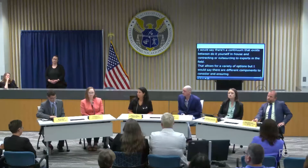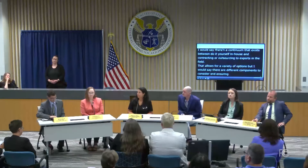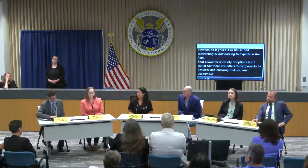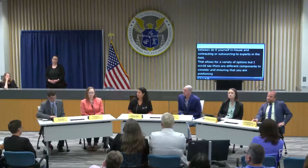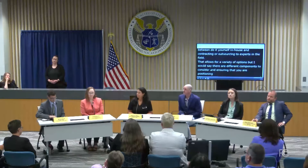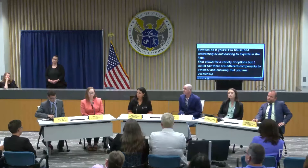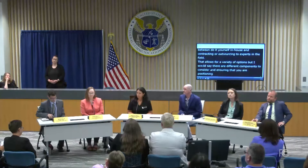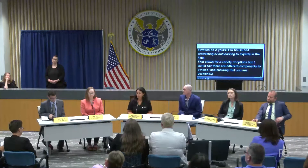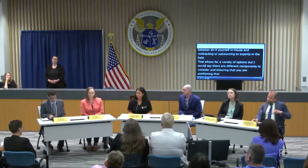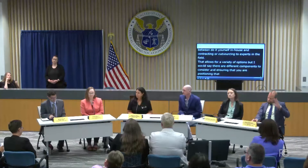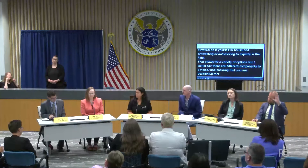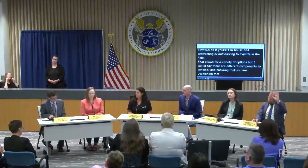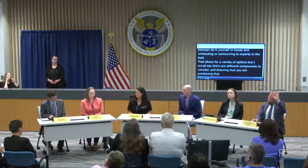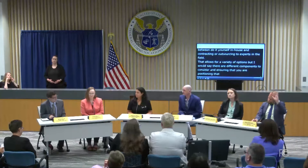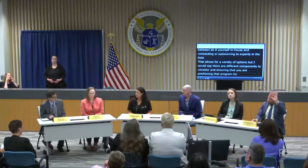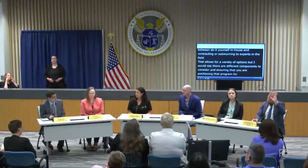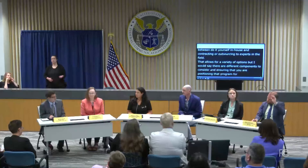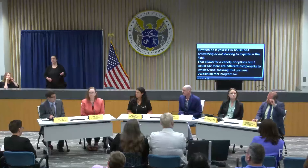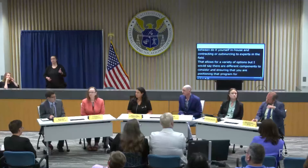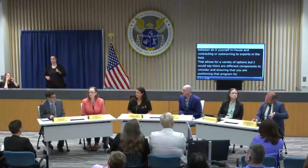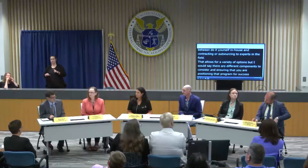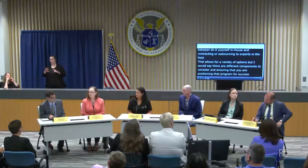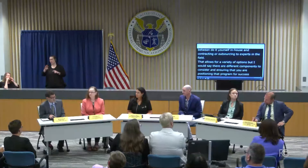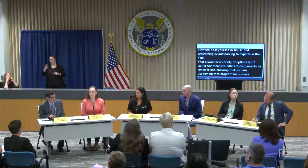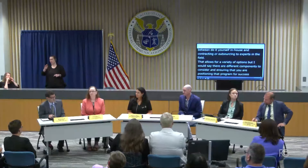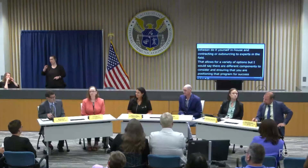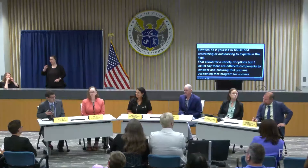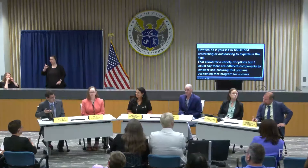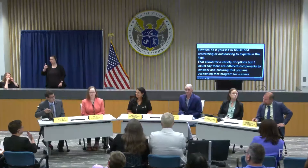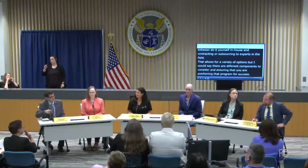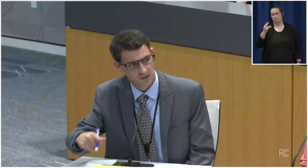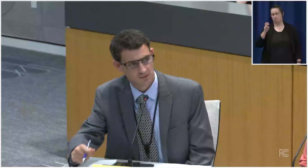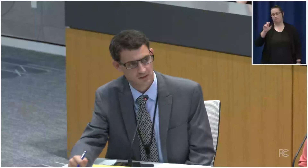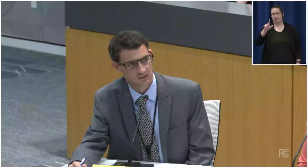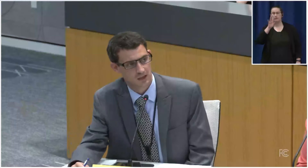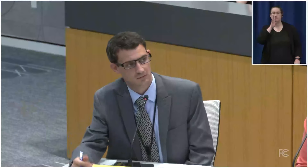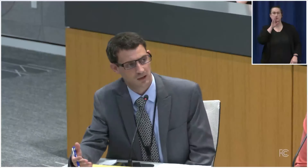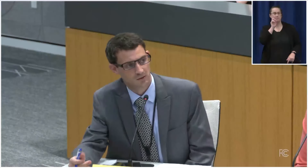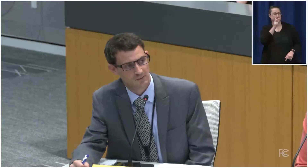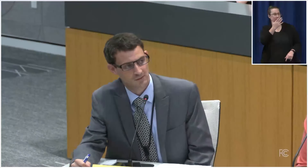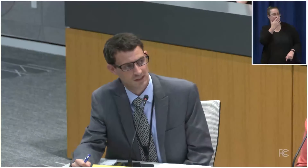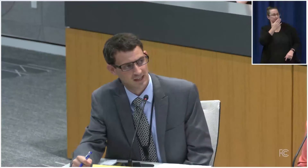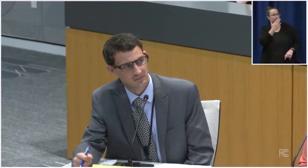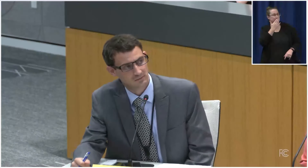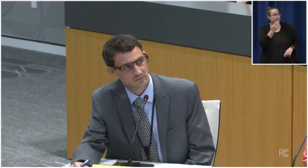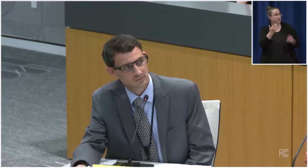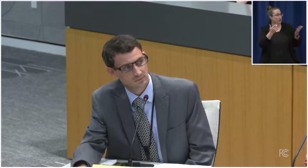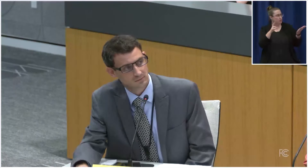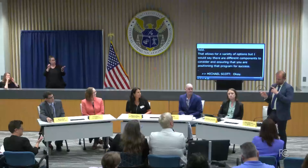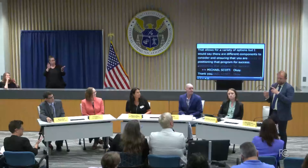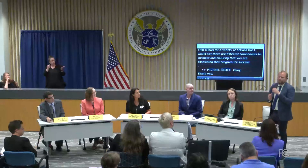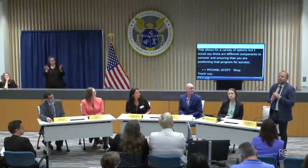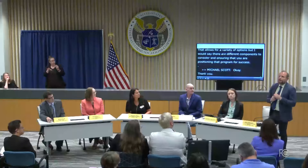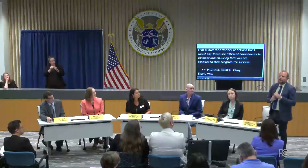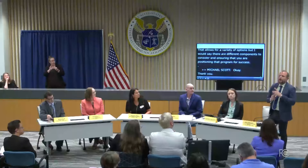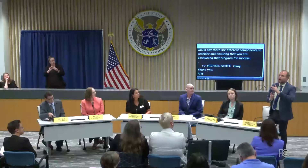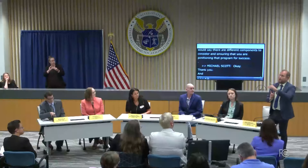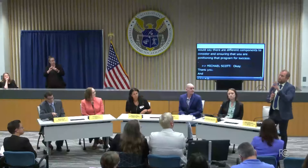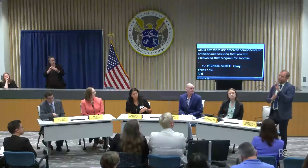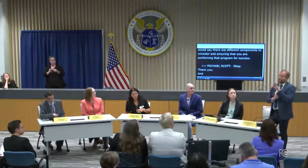THERE ARE DIFFERENT COMPONENTS TO CONSIDER AND ENSURING THAT YOU ARE POSITIONING THAT PROGRAM FOR SUCCESS.